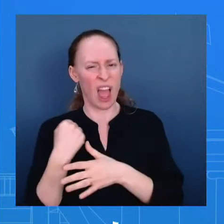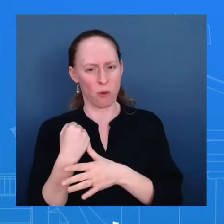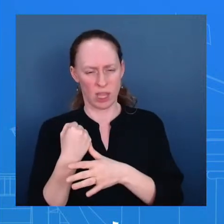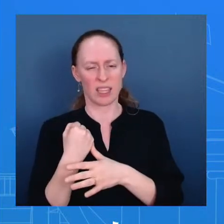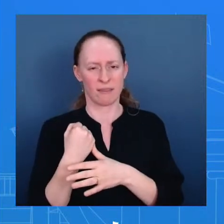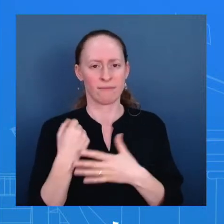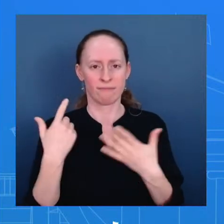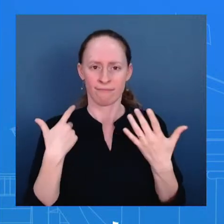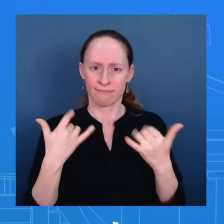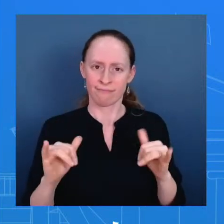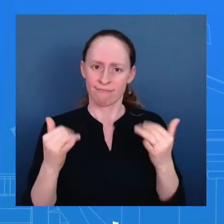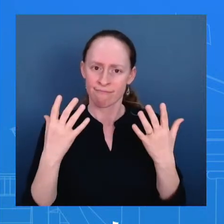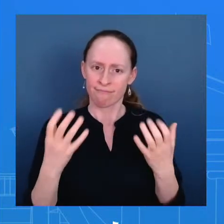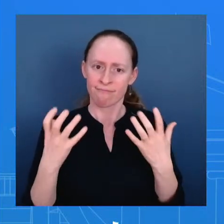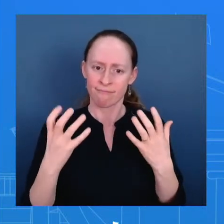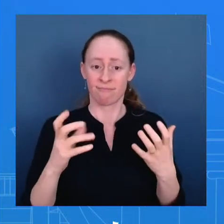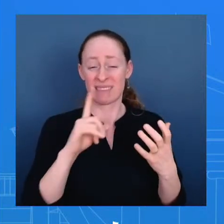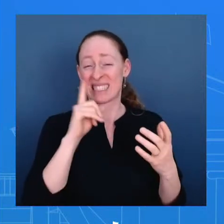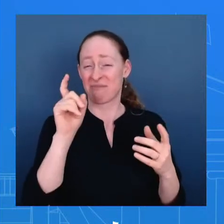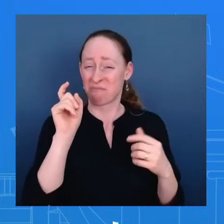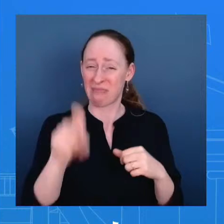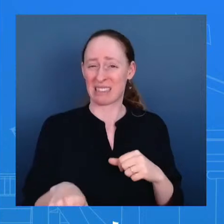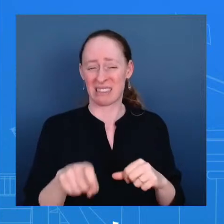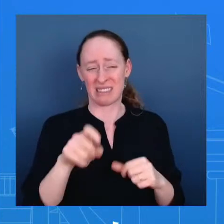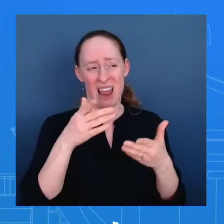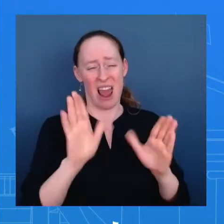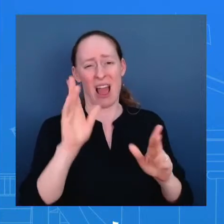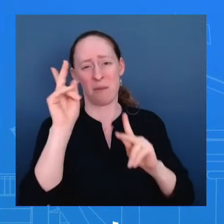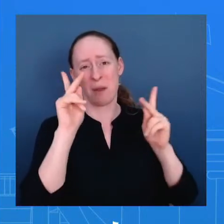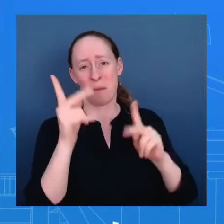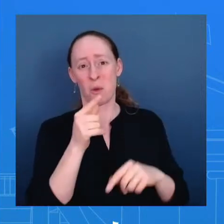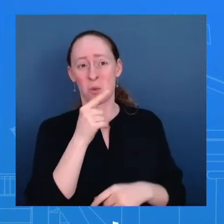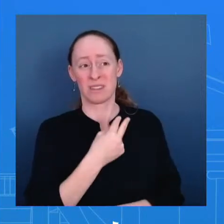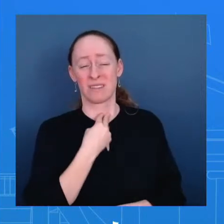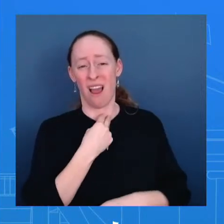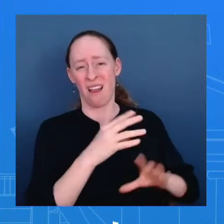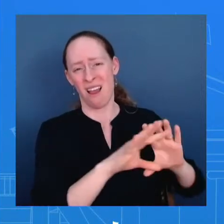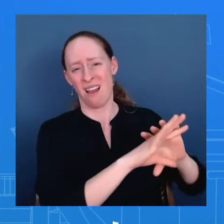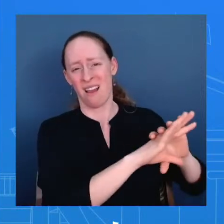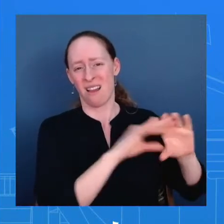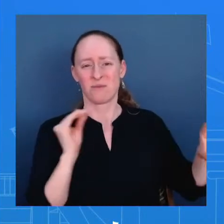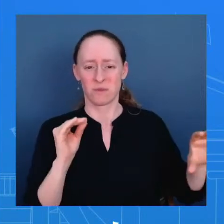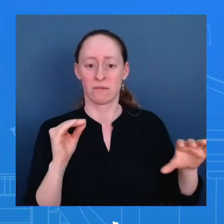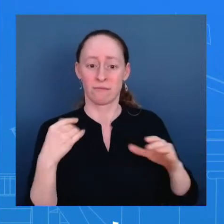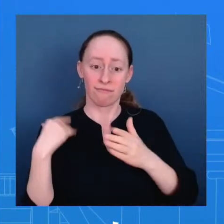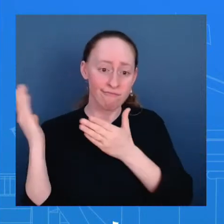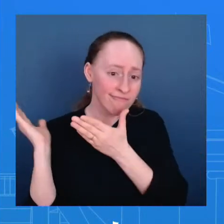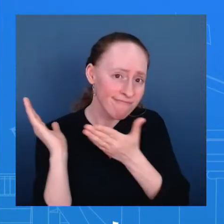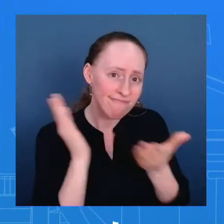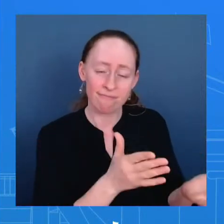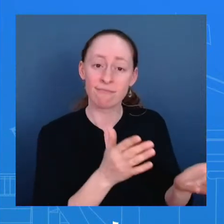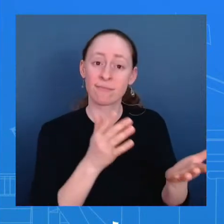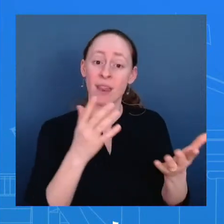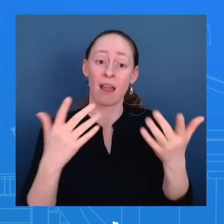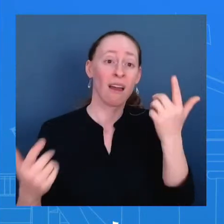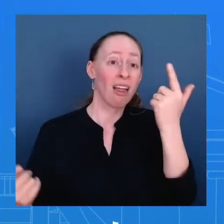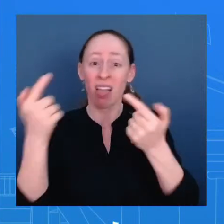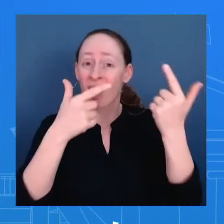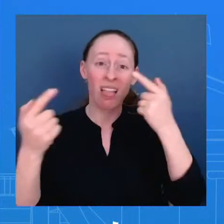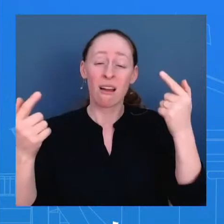and to their families, to get that humanitarian aid in, and to get to a ceasefire. We want to see that. We want to get to a ceasefire. Go ahead, Michael.